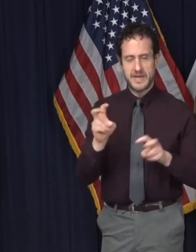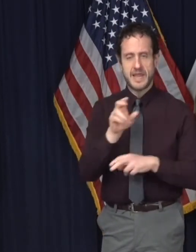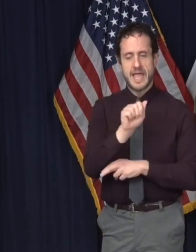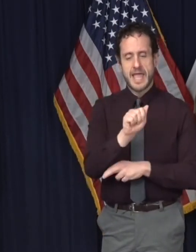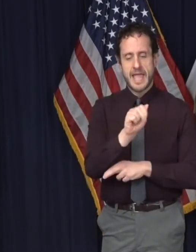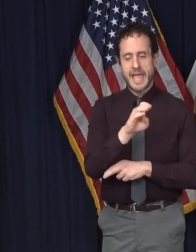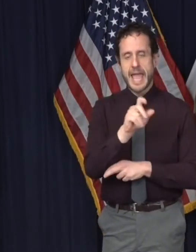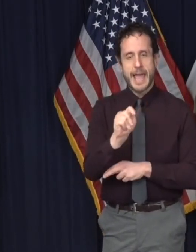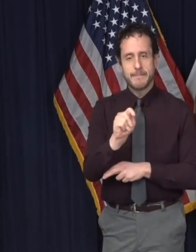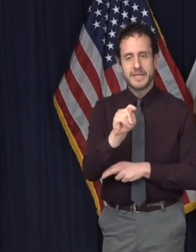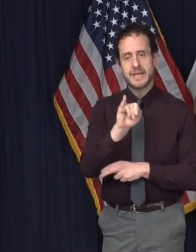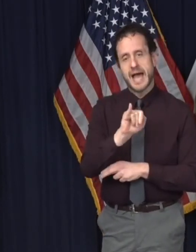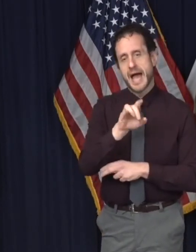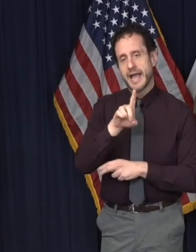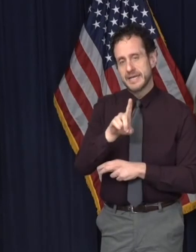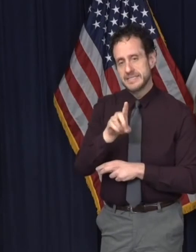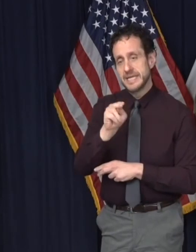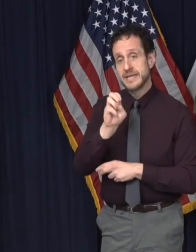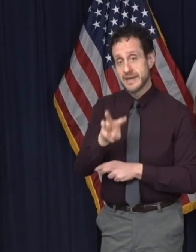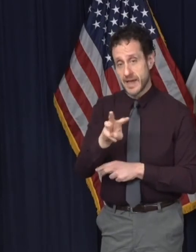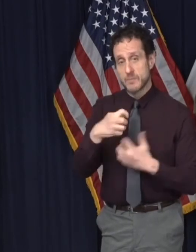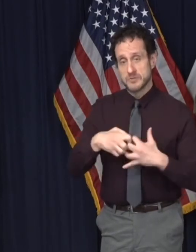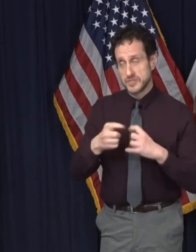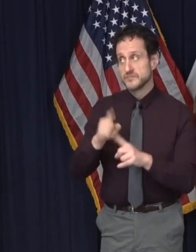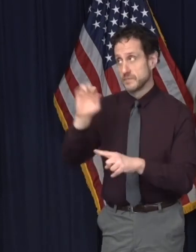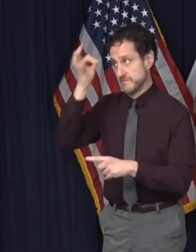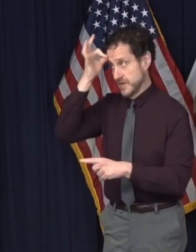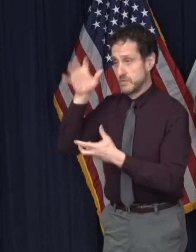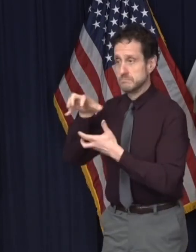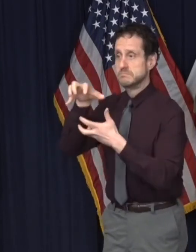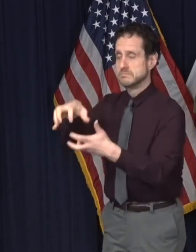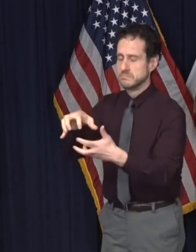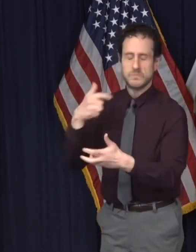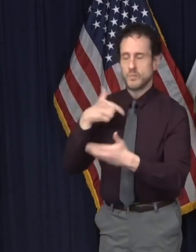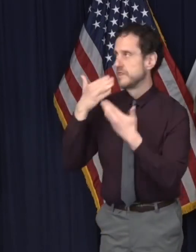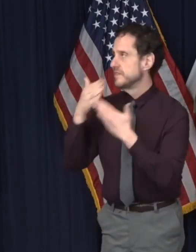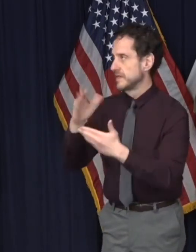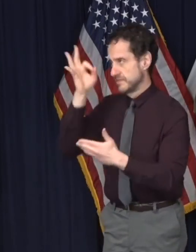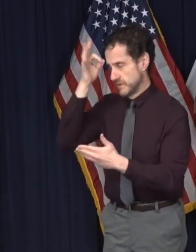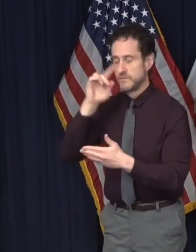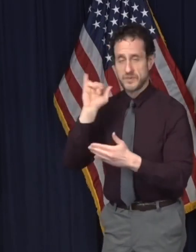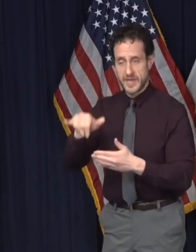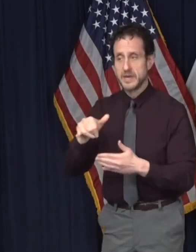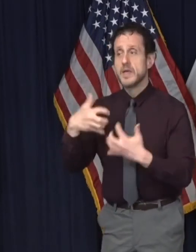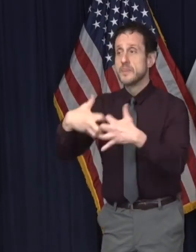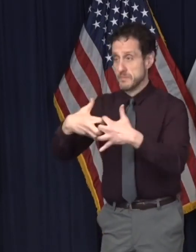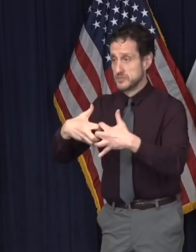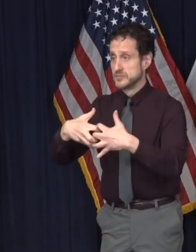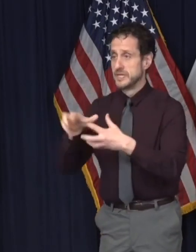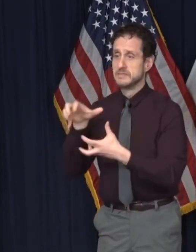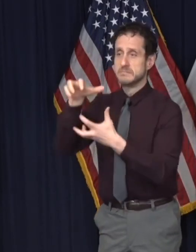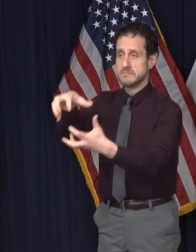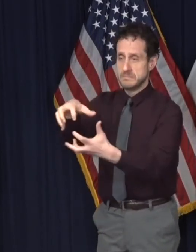RECEIVED 15 ABBOTT I.D. NOW MACHINES FROM THE FEDERAL GOVERNMENT FOR WHICH WE ARE VERY GRATEFUL.